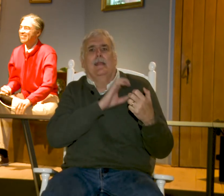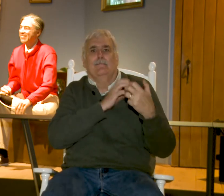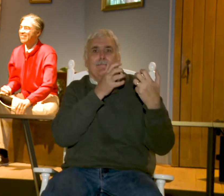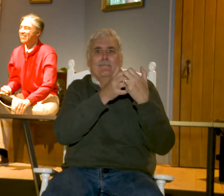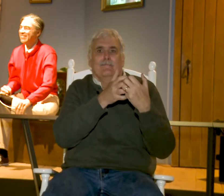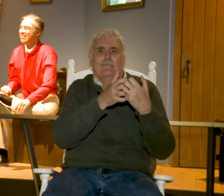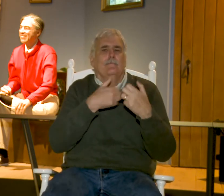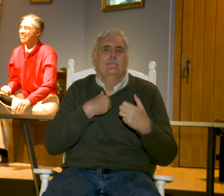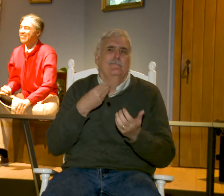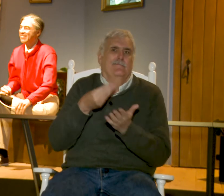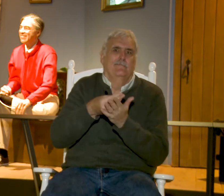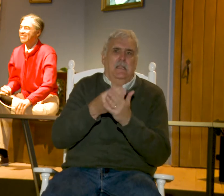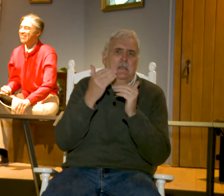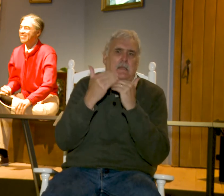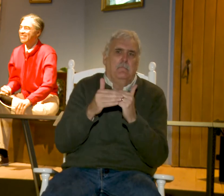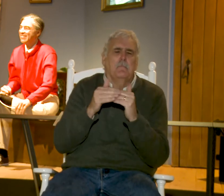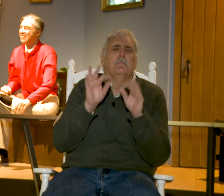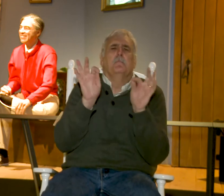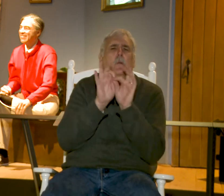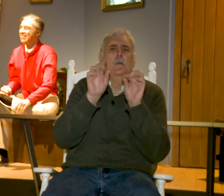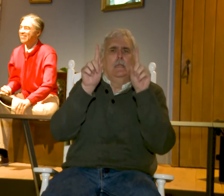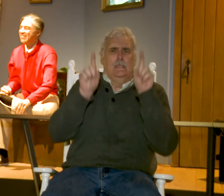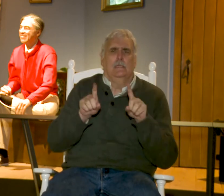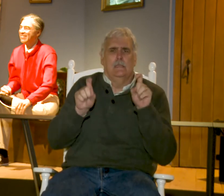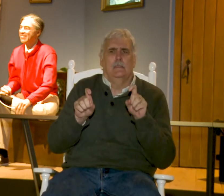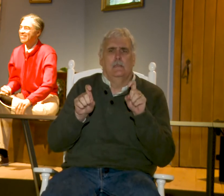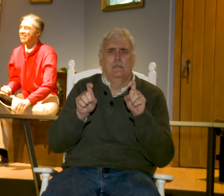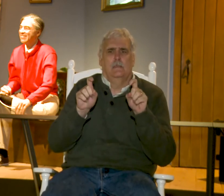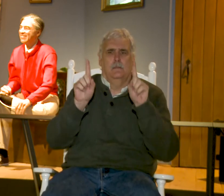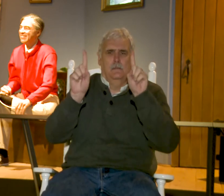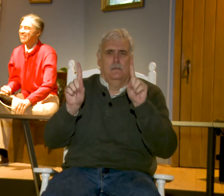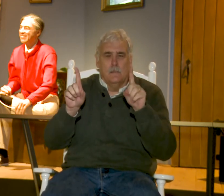character, but funds were limited. No problem. First we needed to test it out.